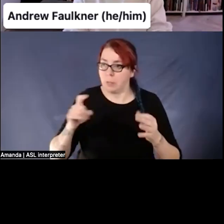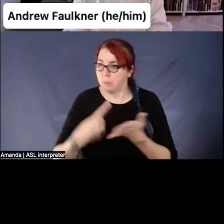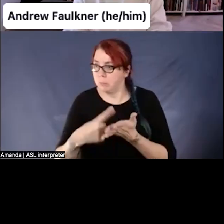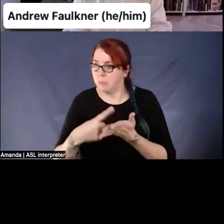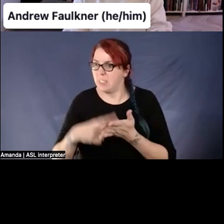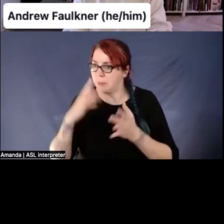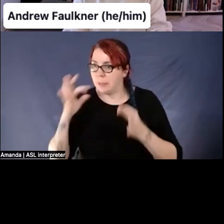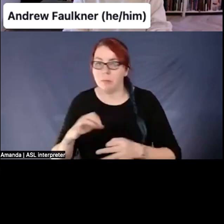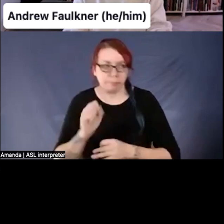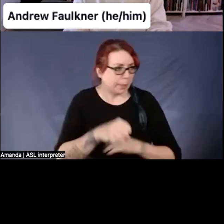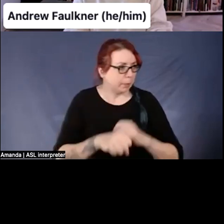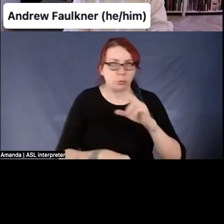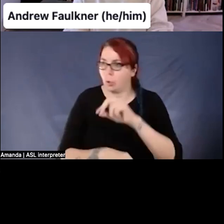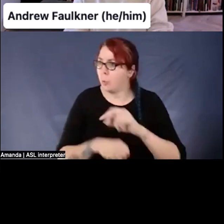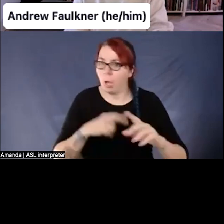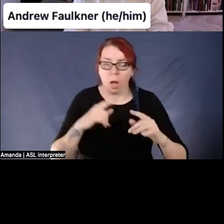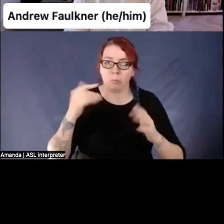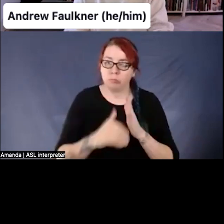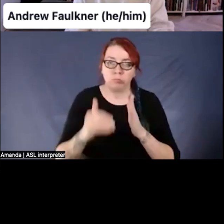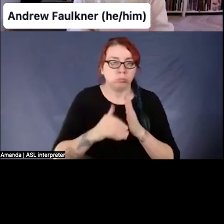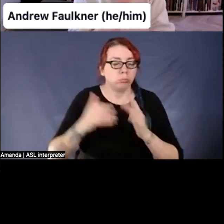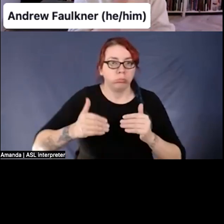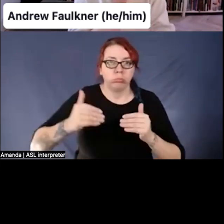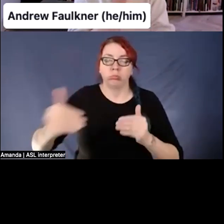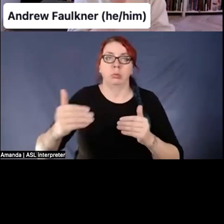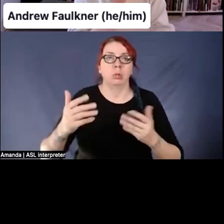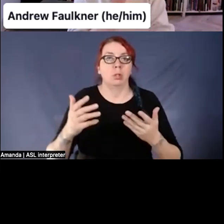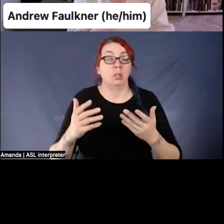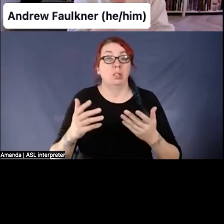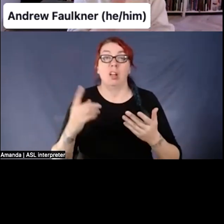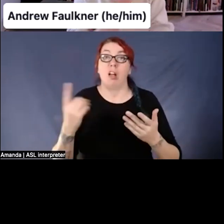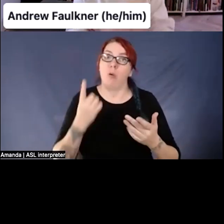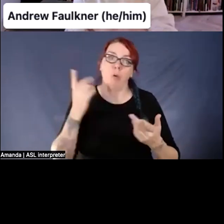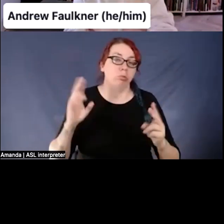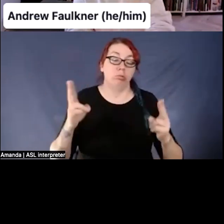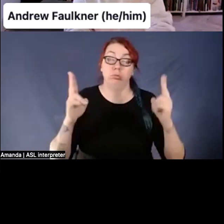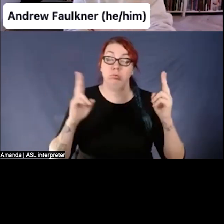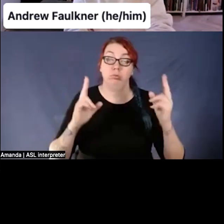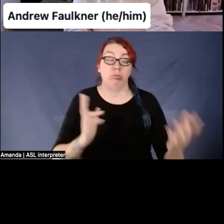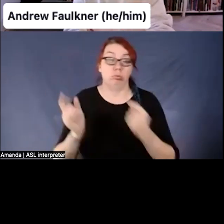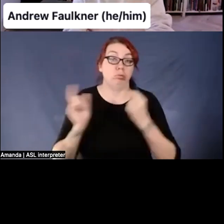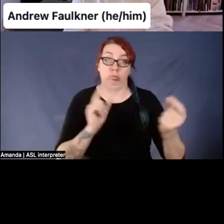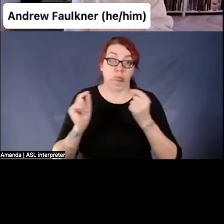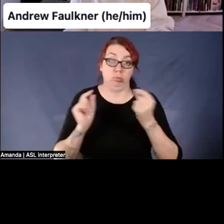about to fall off. If that's not a mixed metaphor, that's I don't know what is. But you get the idea.